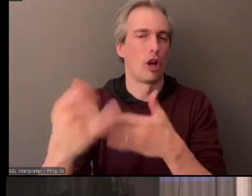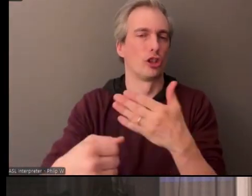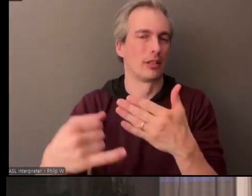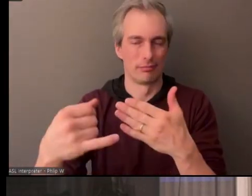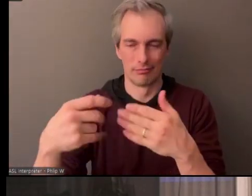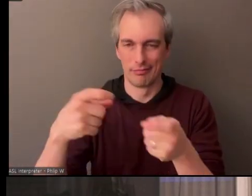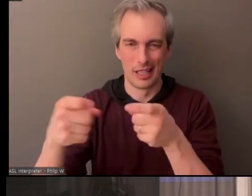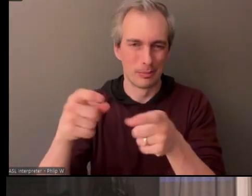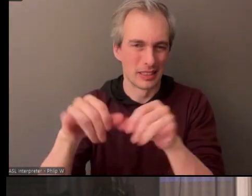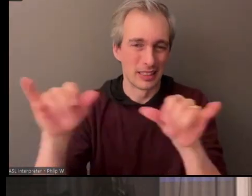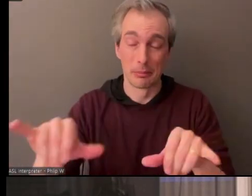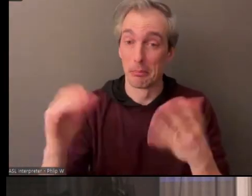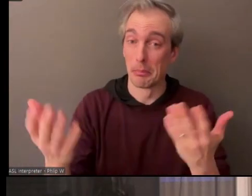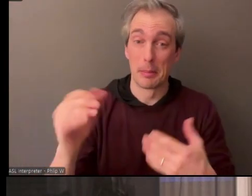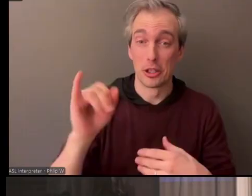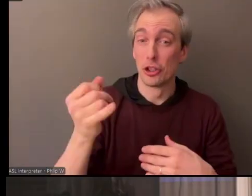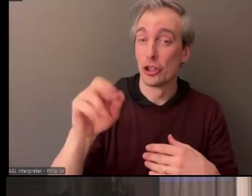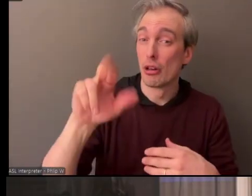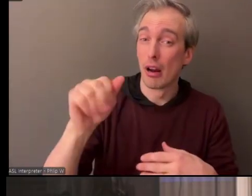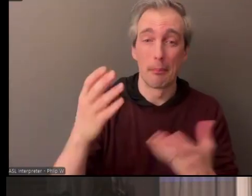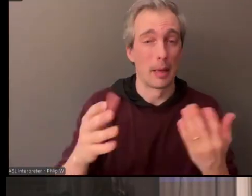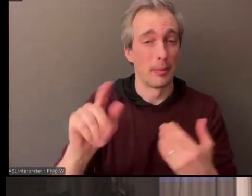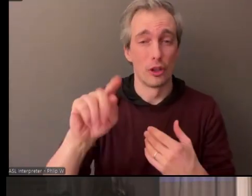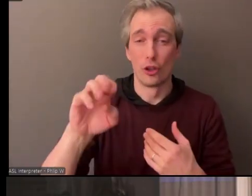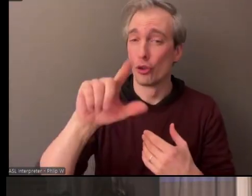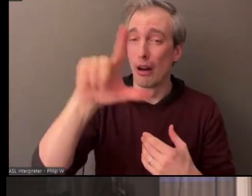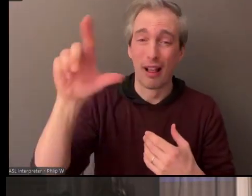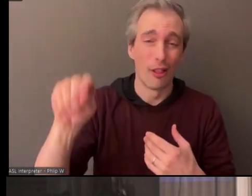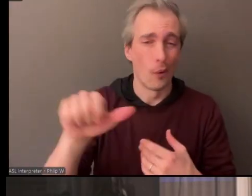Maybe it's in some other format. But it just doesn't matter.